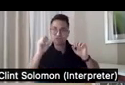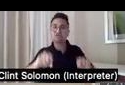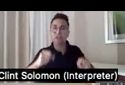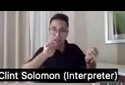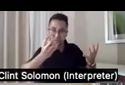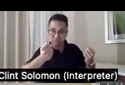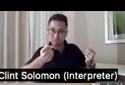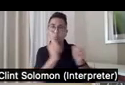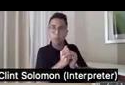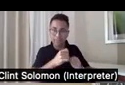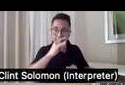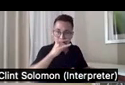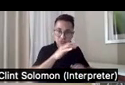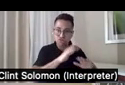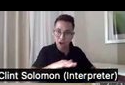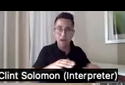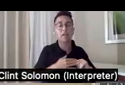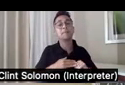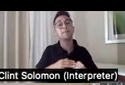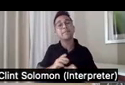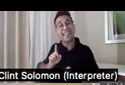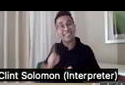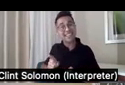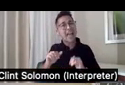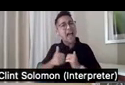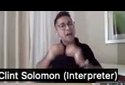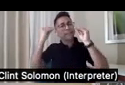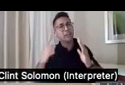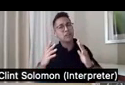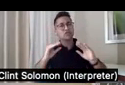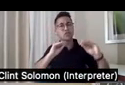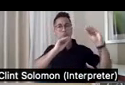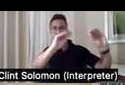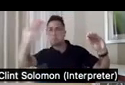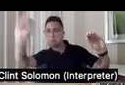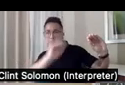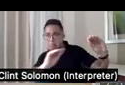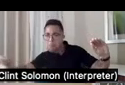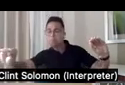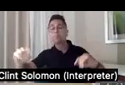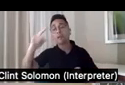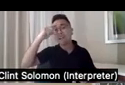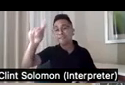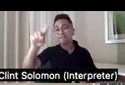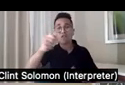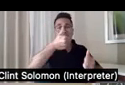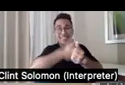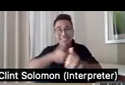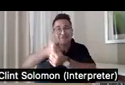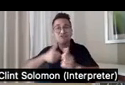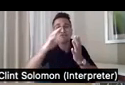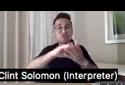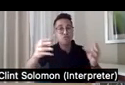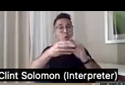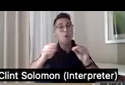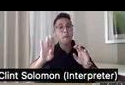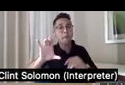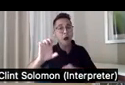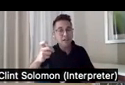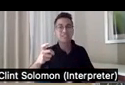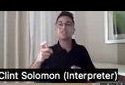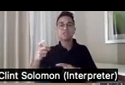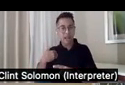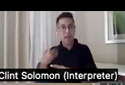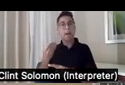and then this is how she organizes things so for every story box she has a blue bin red bins and